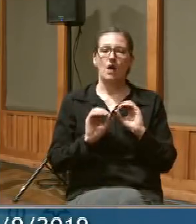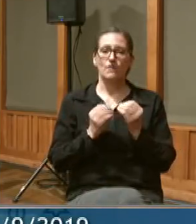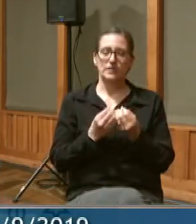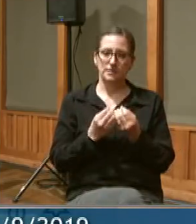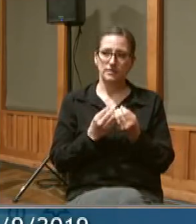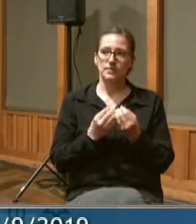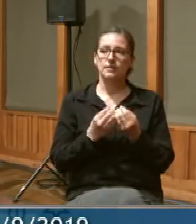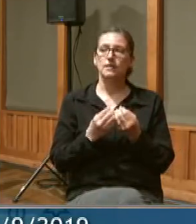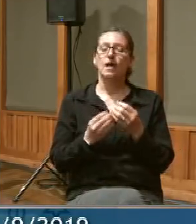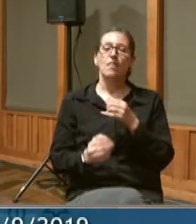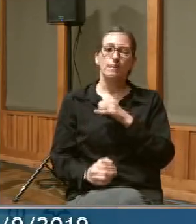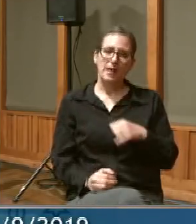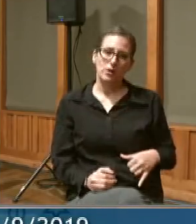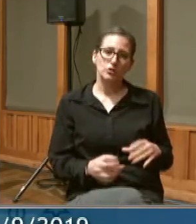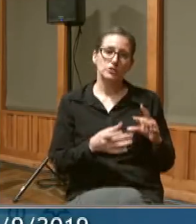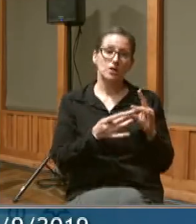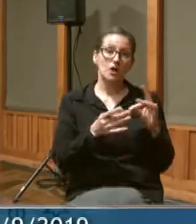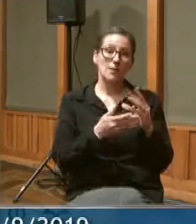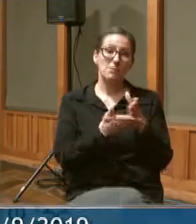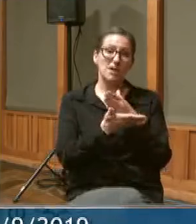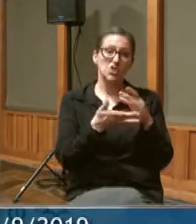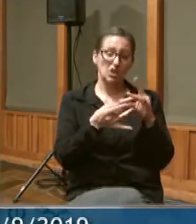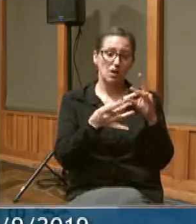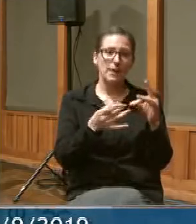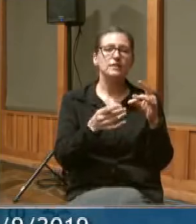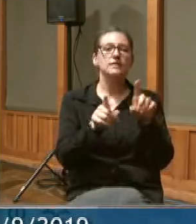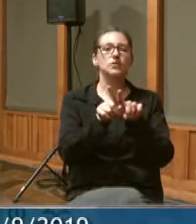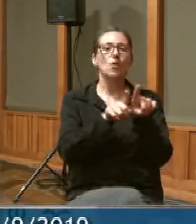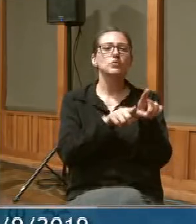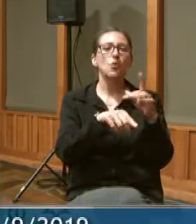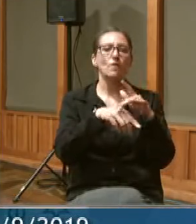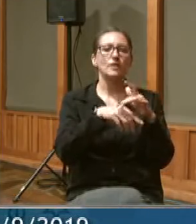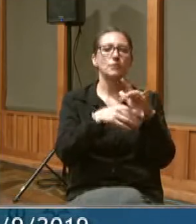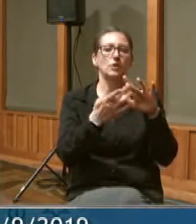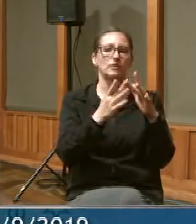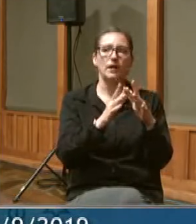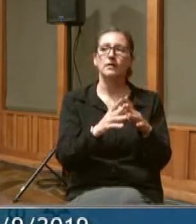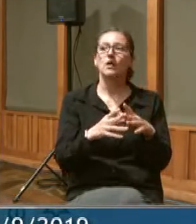ALL TESTIMONY WILL BE PROVIDED TO THE COUNCIL OFFICES, THE